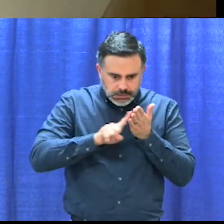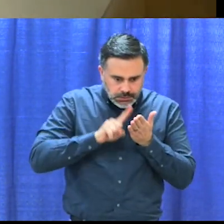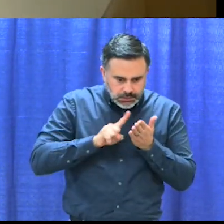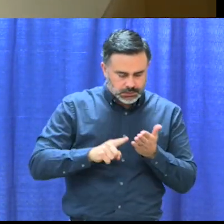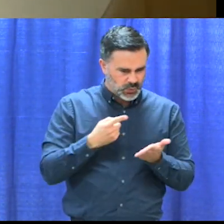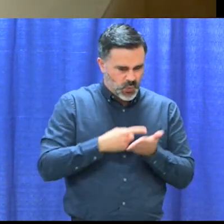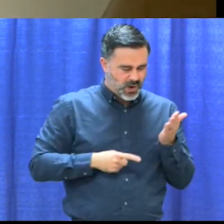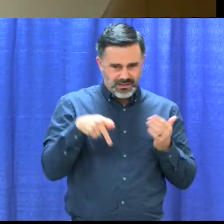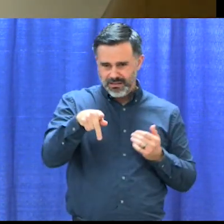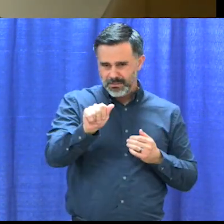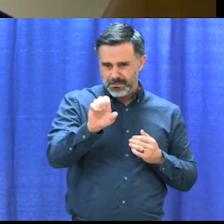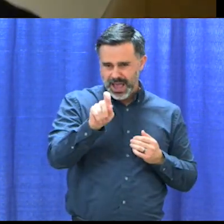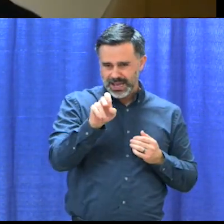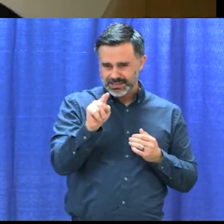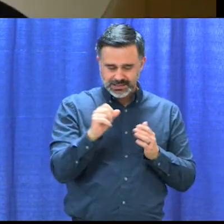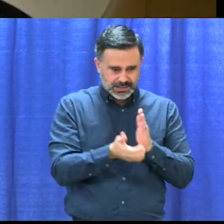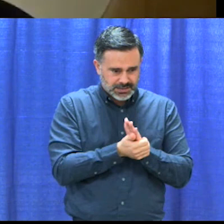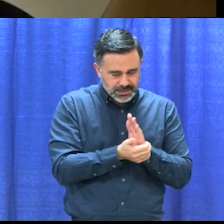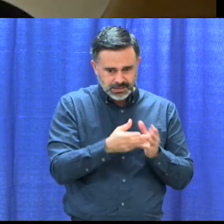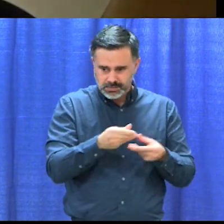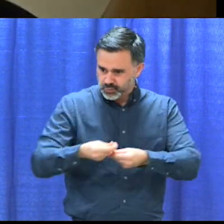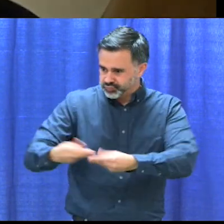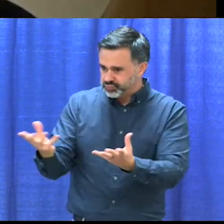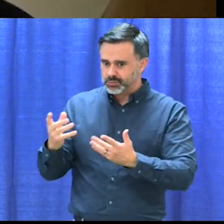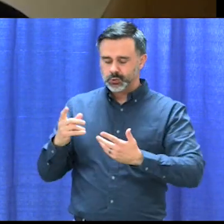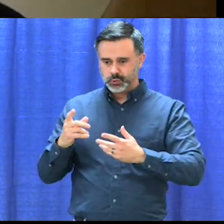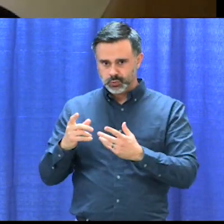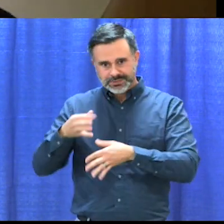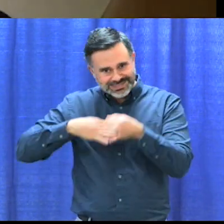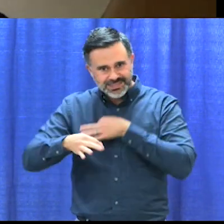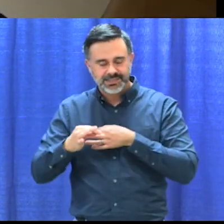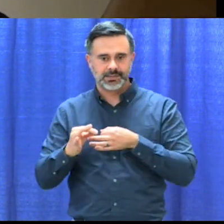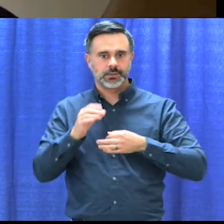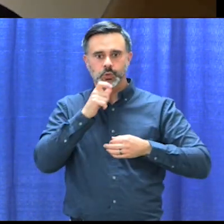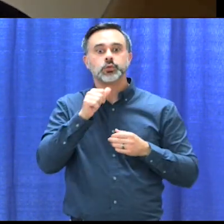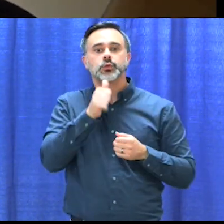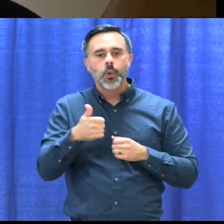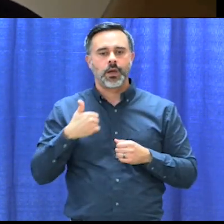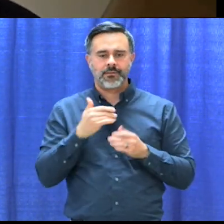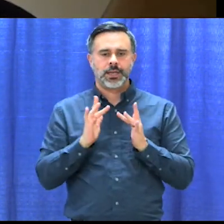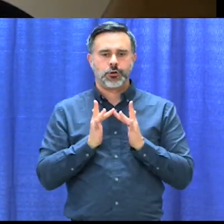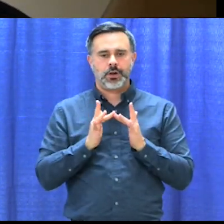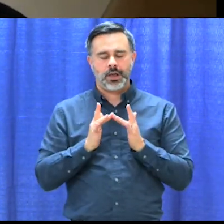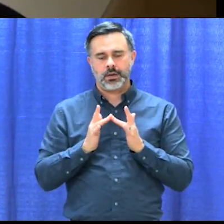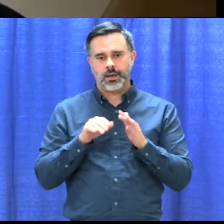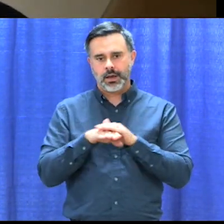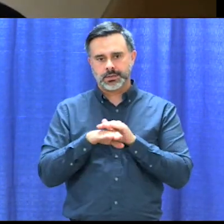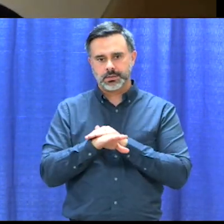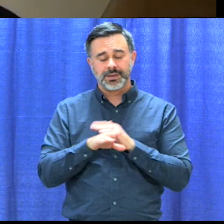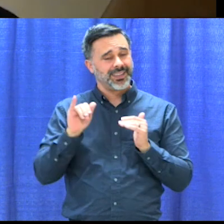we can find Internet connectivity for our students. It's a huge disadvantage, it's a huge inequity.